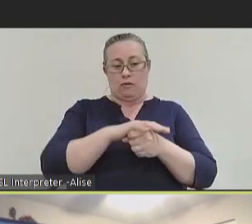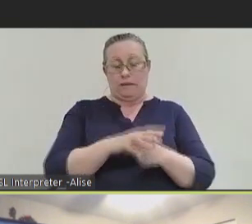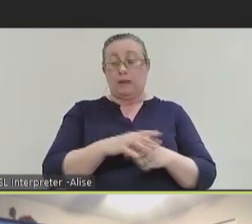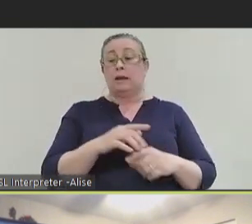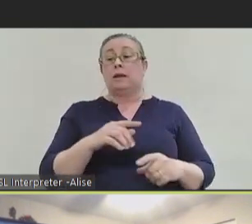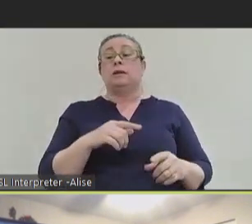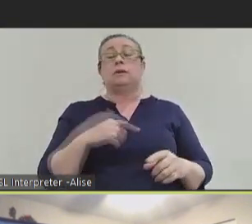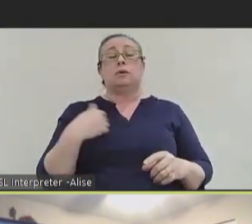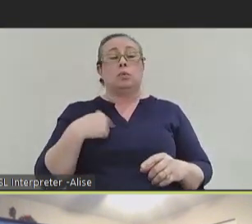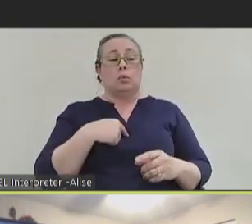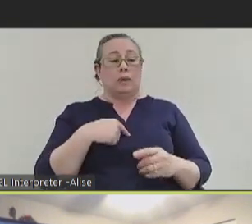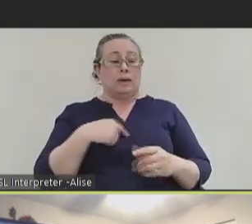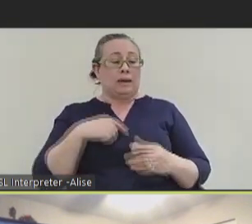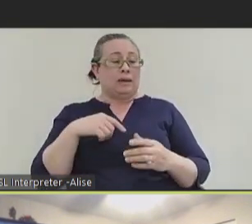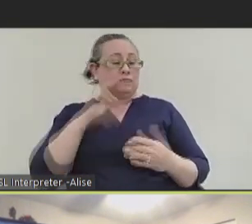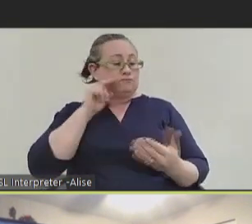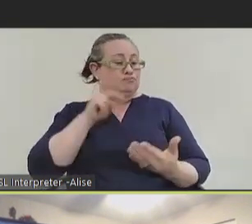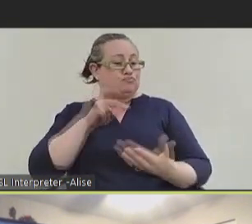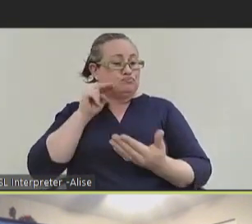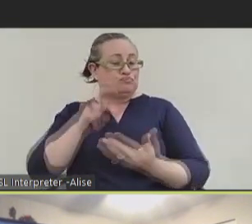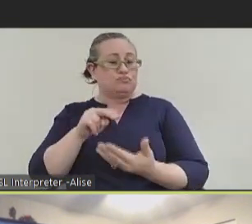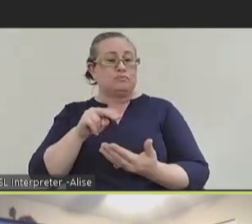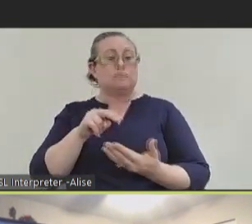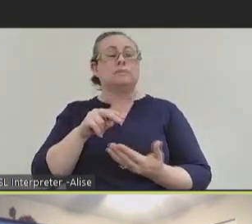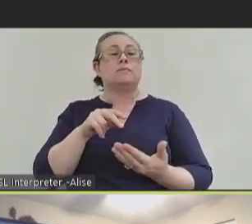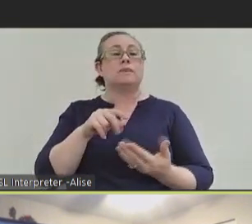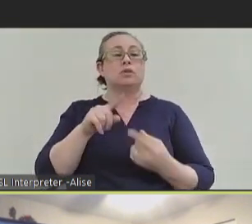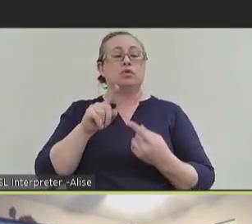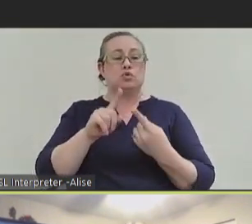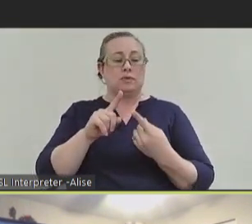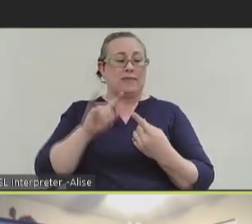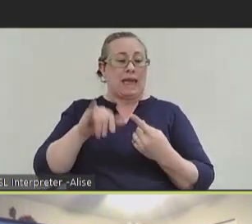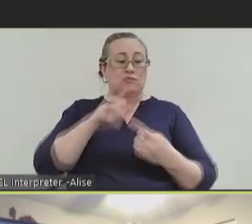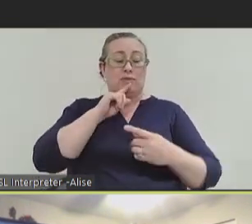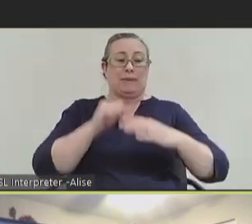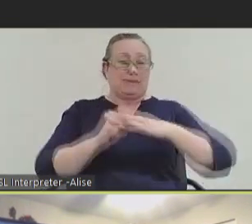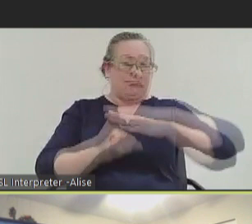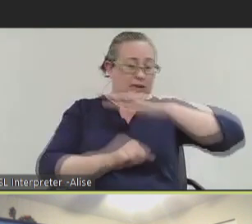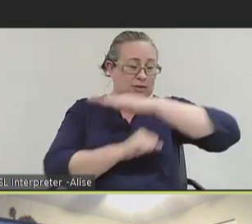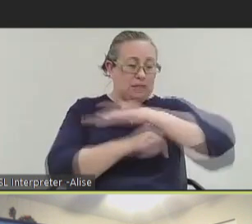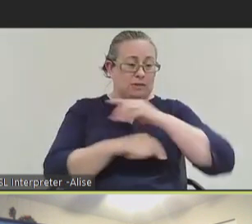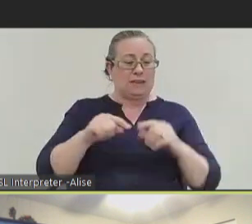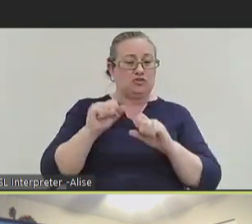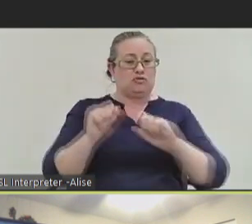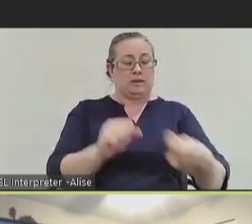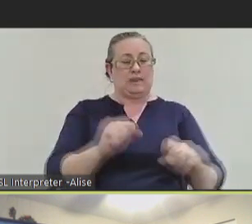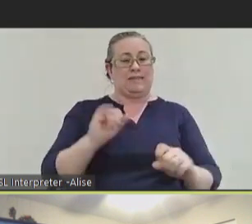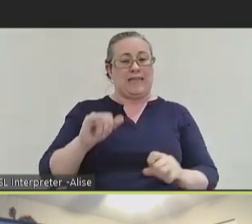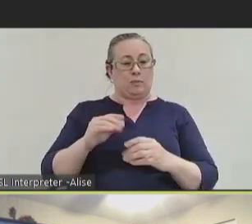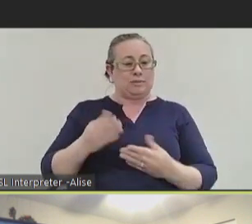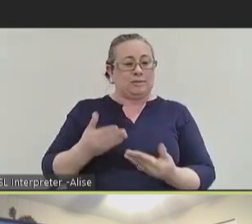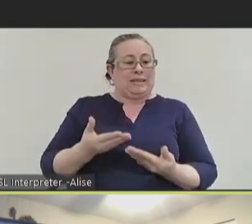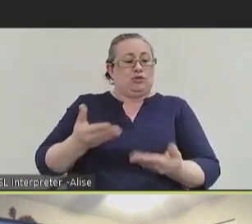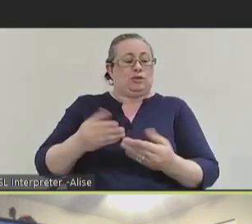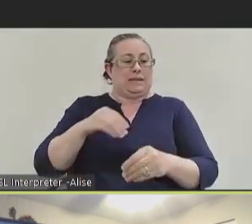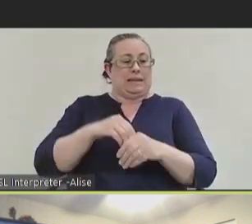priority areas that have been foundational to the strategy since it was first introduced in 2013,